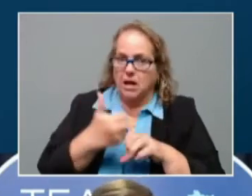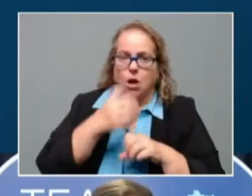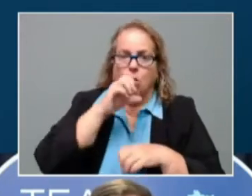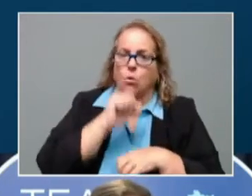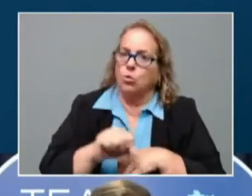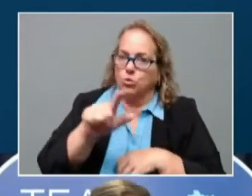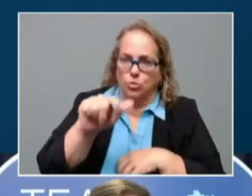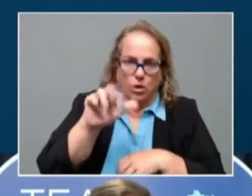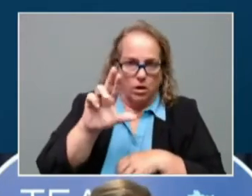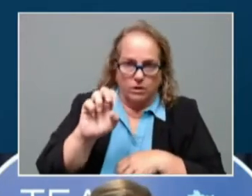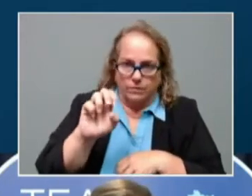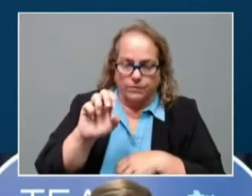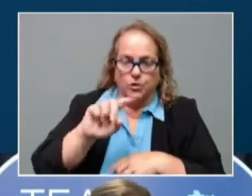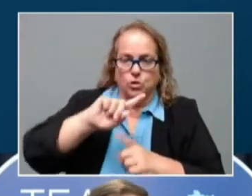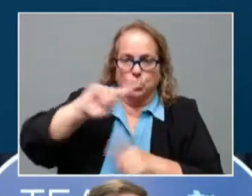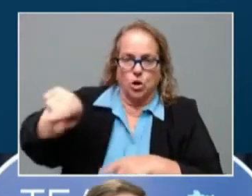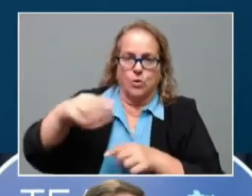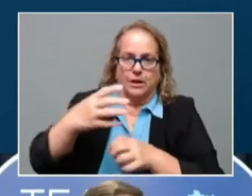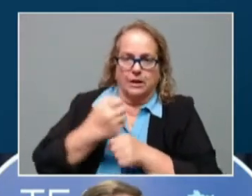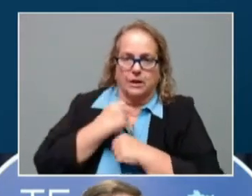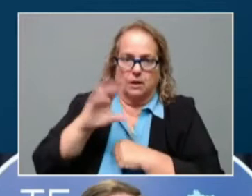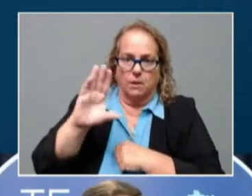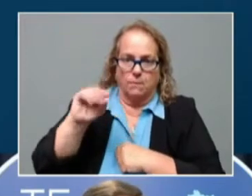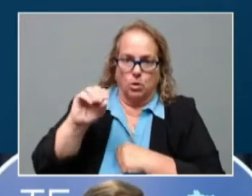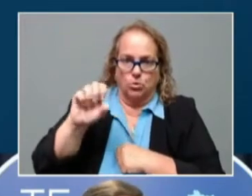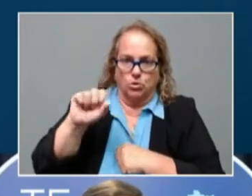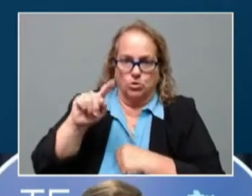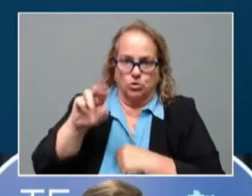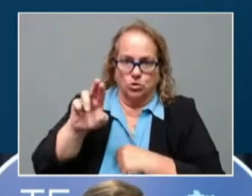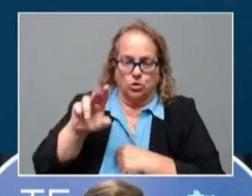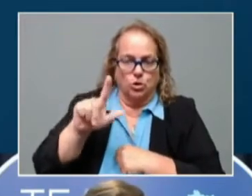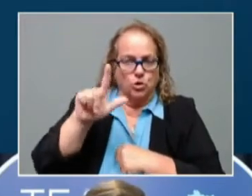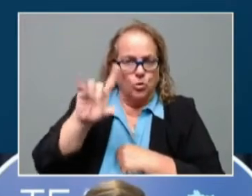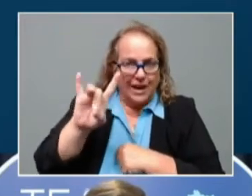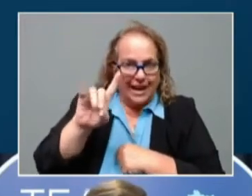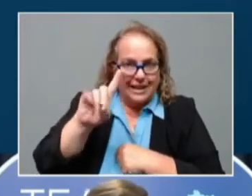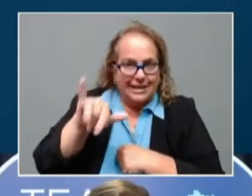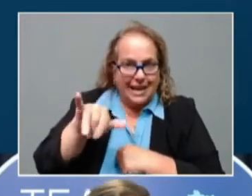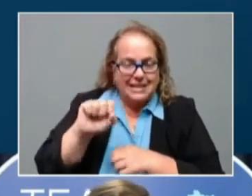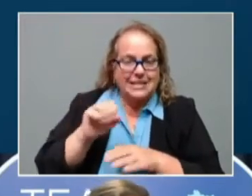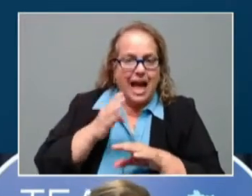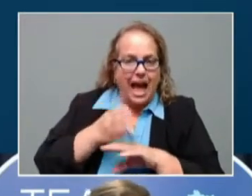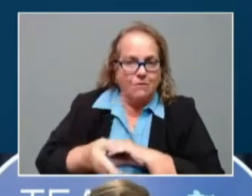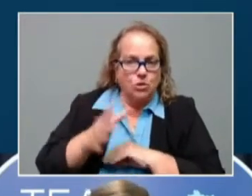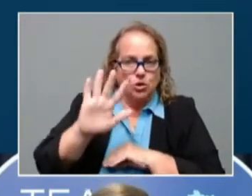Go get your booster, it needs to be 28 days after your second shot but you